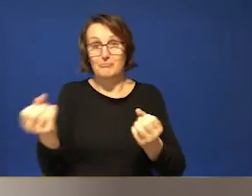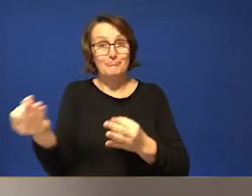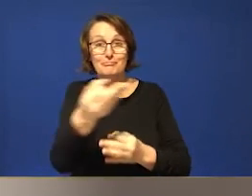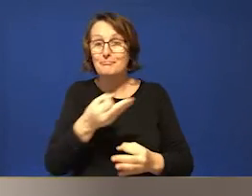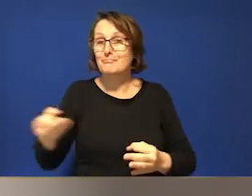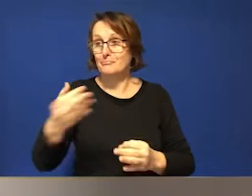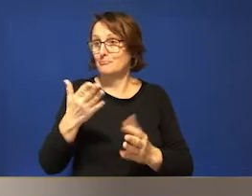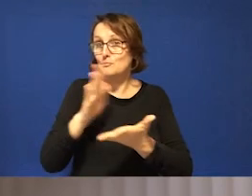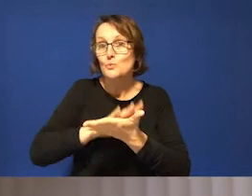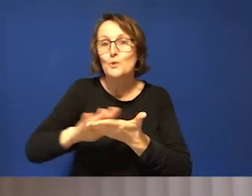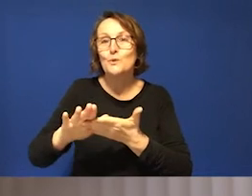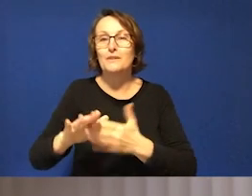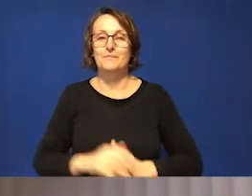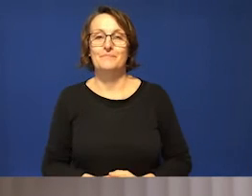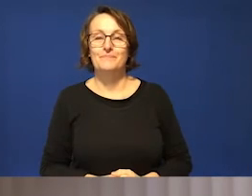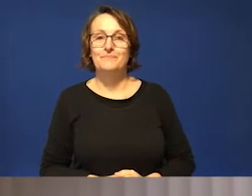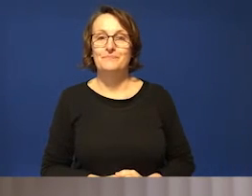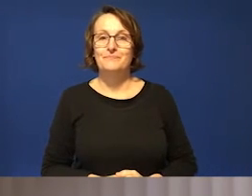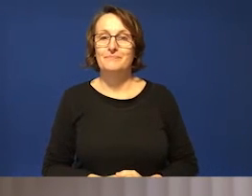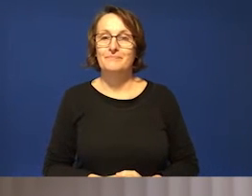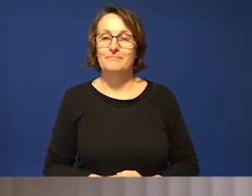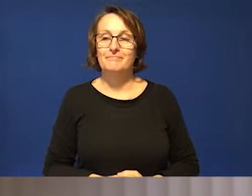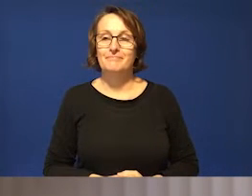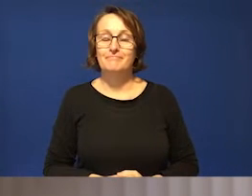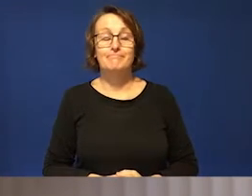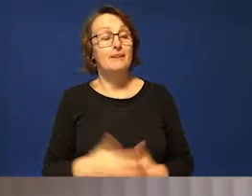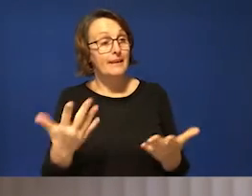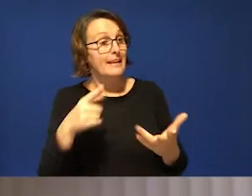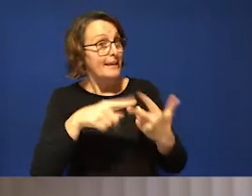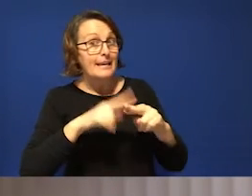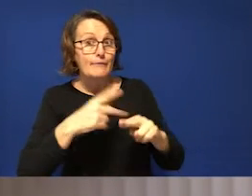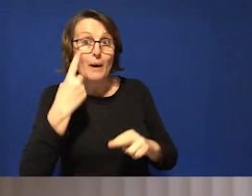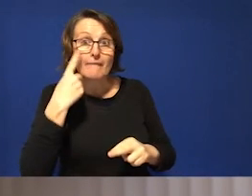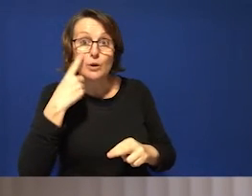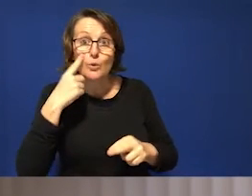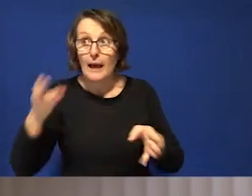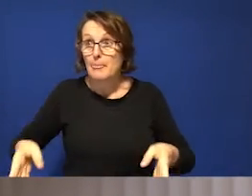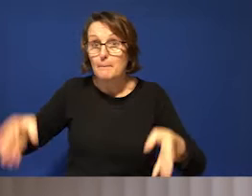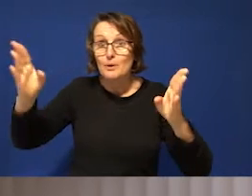And the result you know when you look at the building and all of those elements in it,